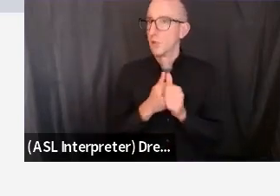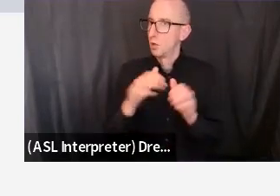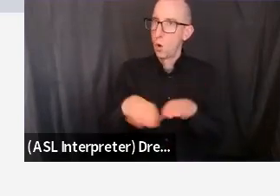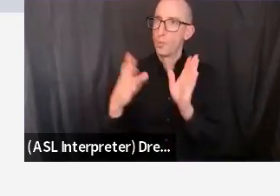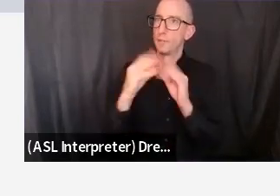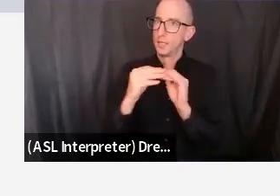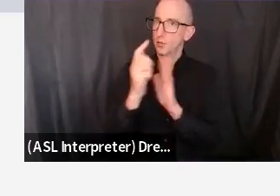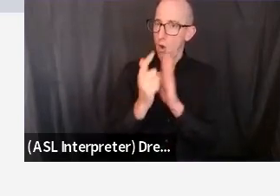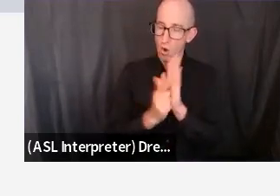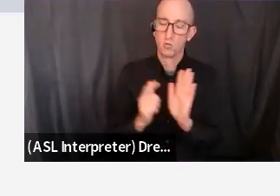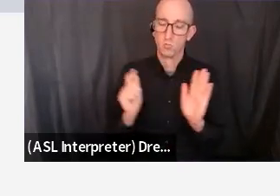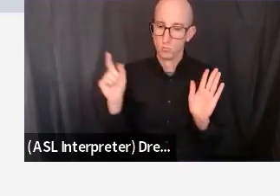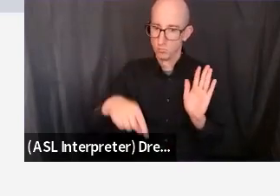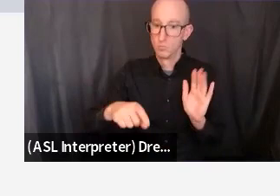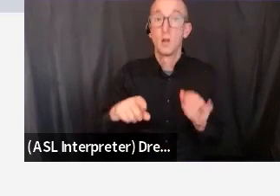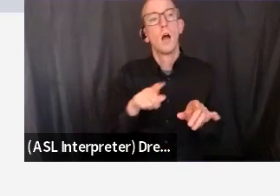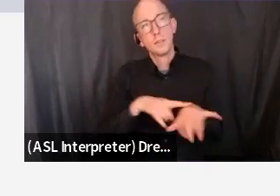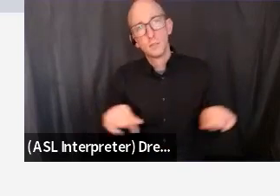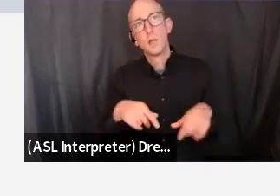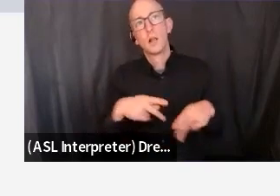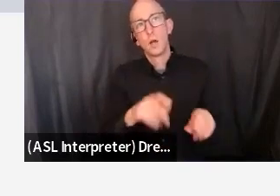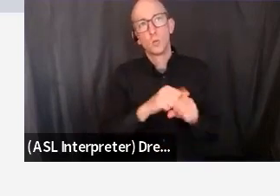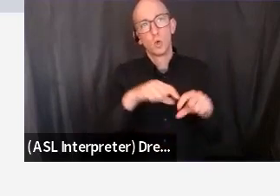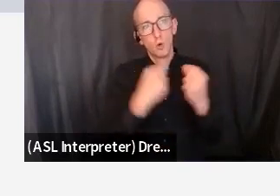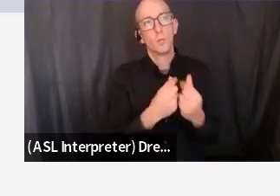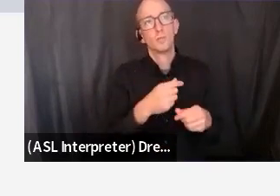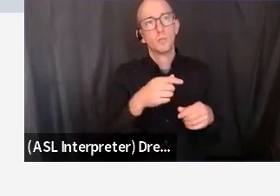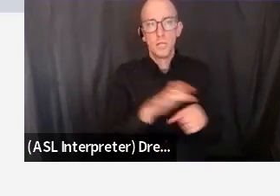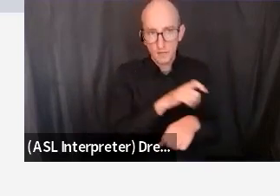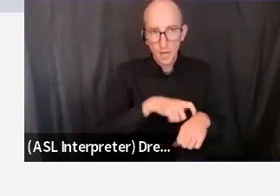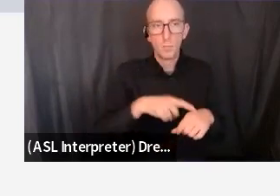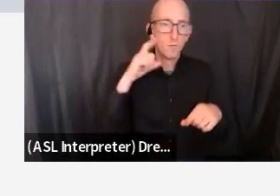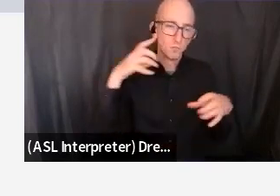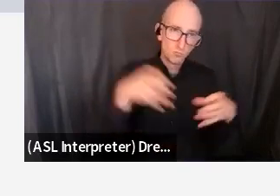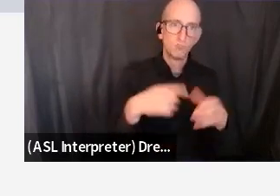used for workforce planning, and we anticipate that workforce training will be an eligible